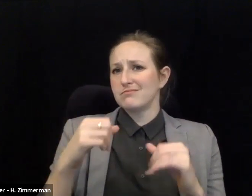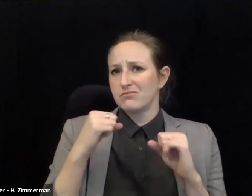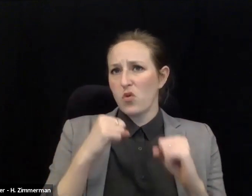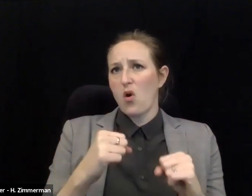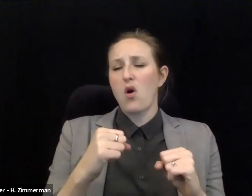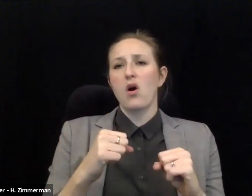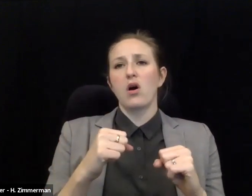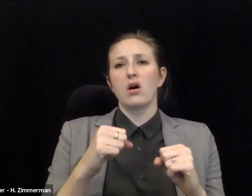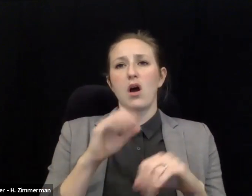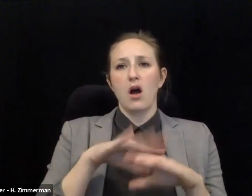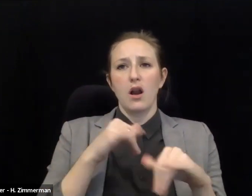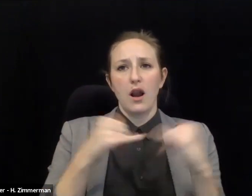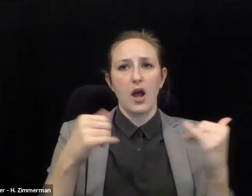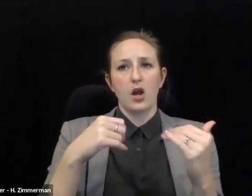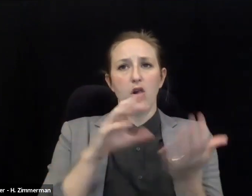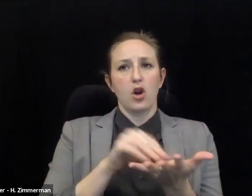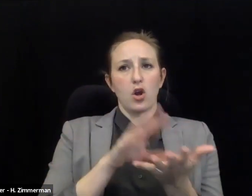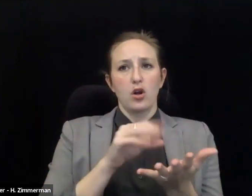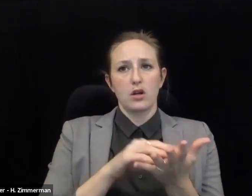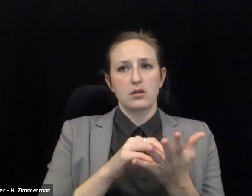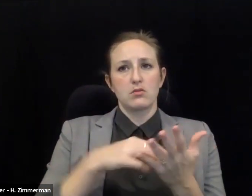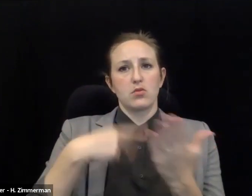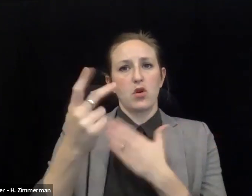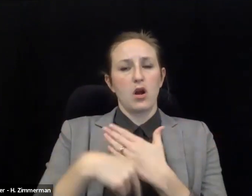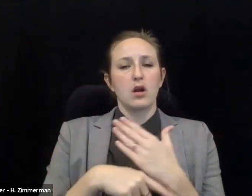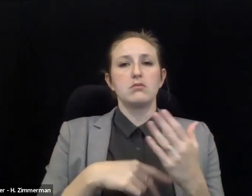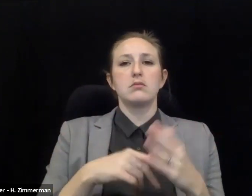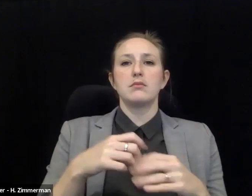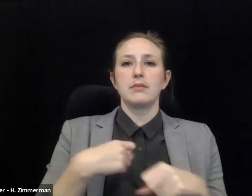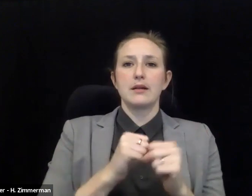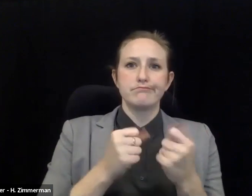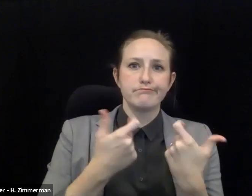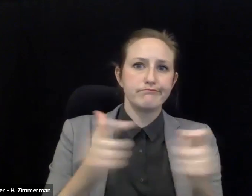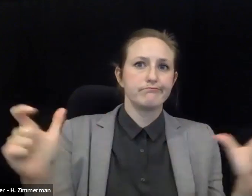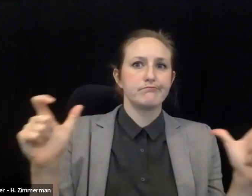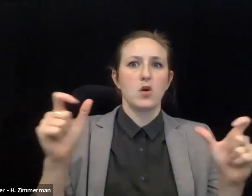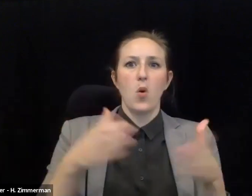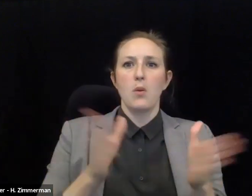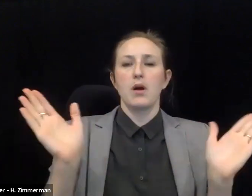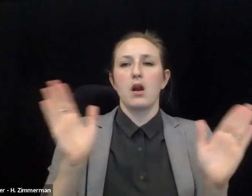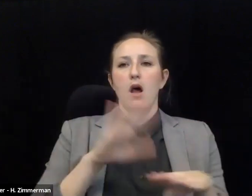and exchange from launching massive open online courses for the US Department of State's American